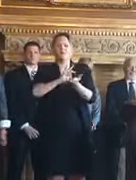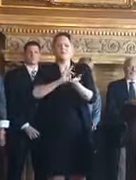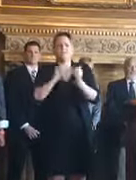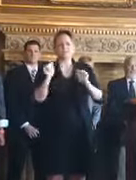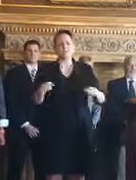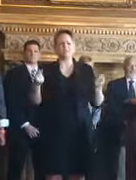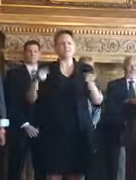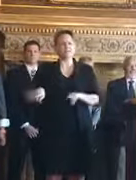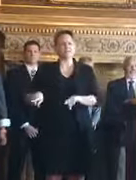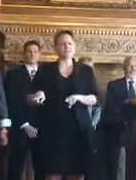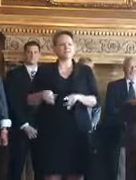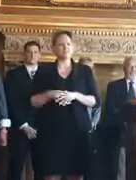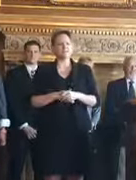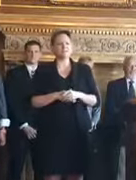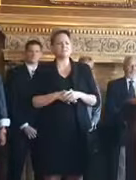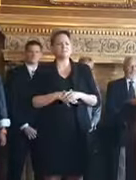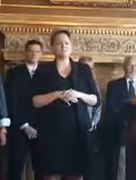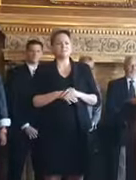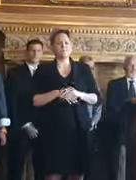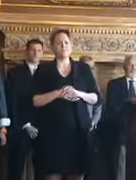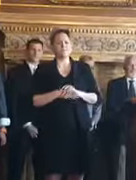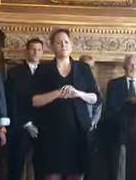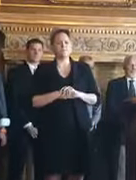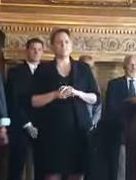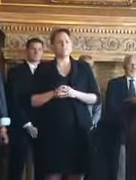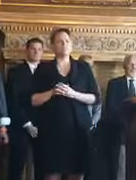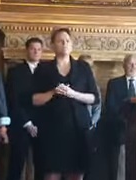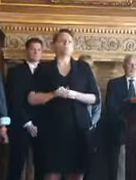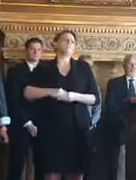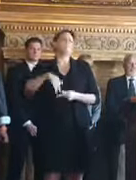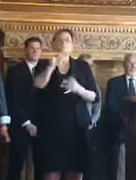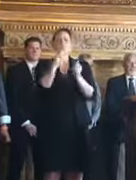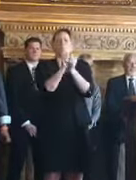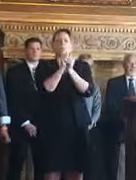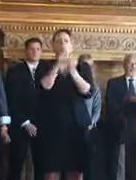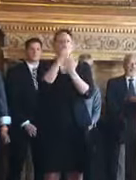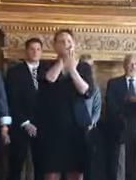we need to make sure that they're providing accurate interpretations so that people are